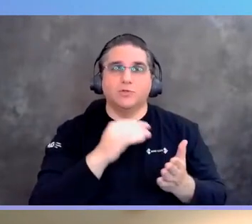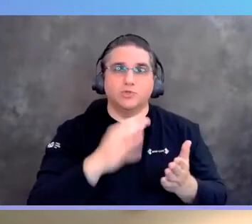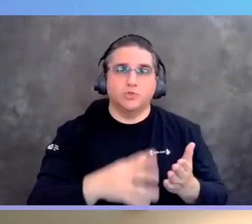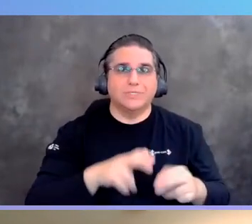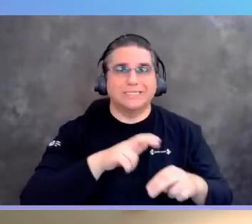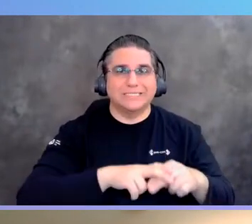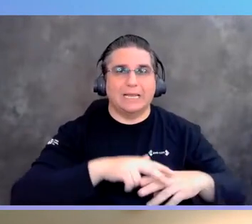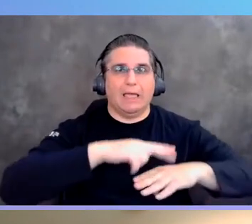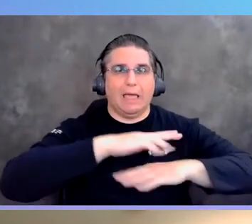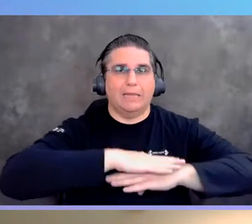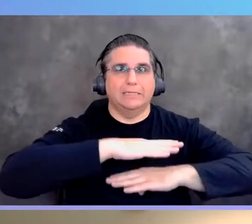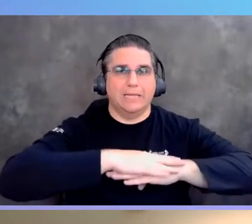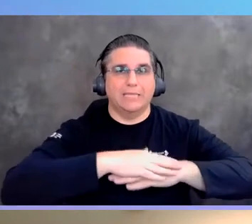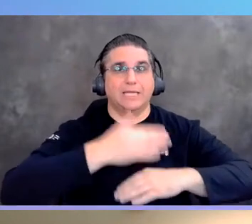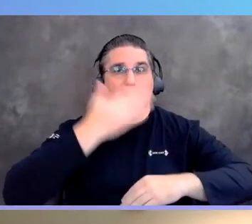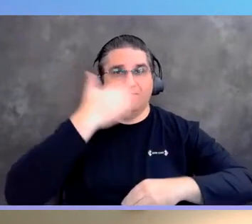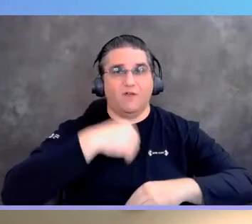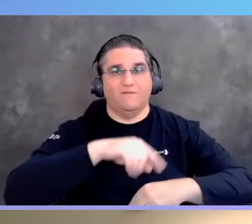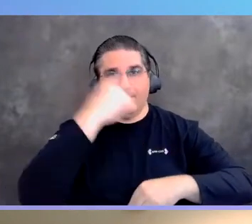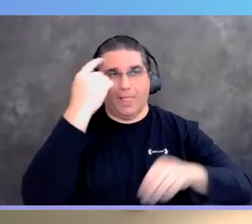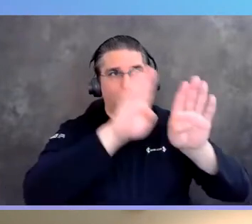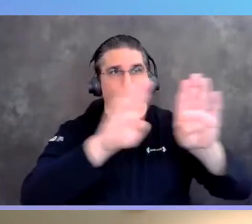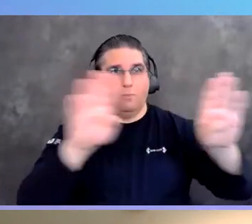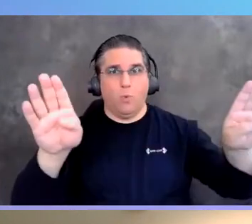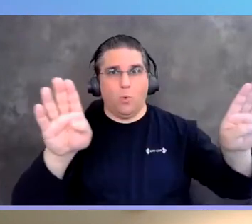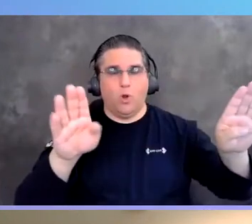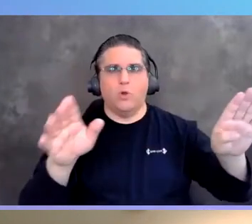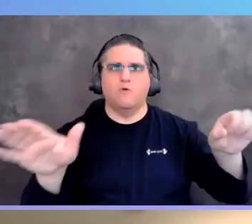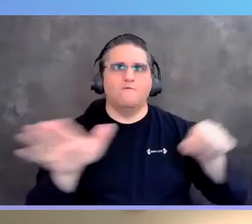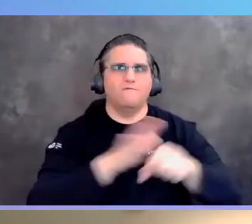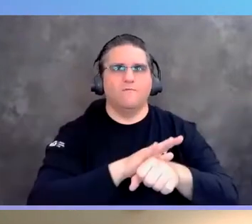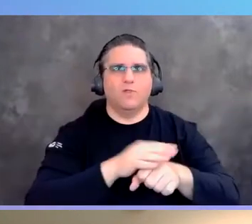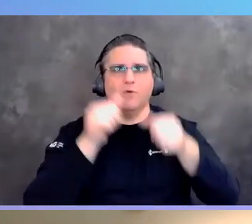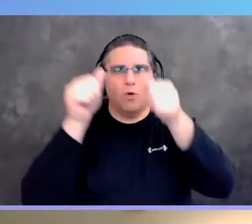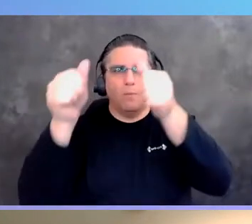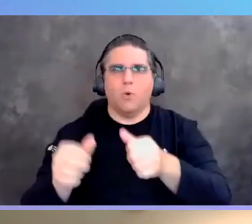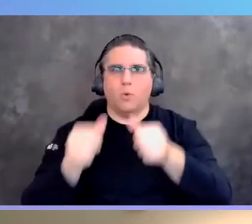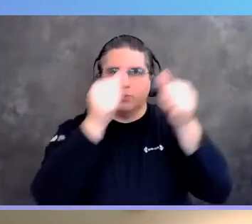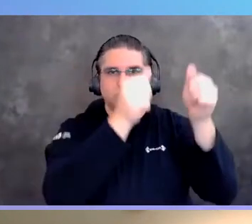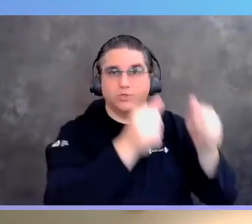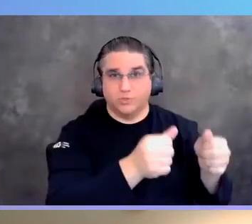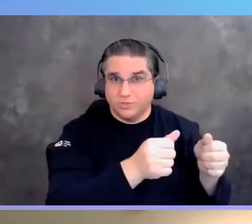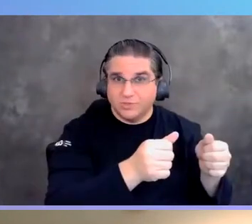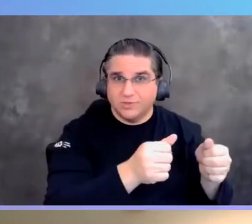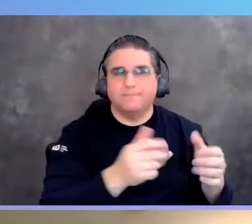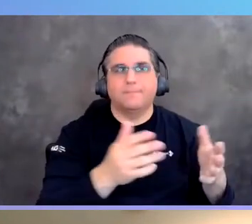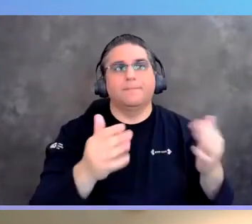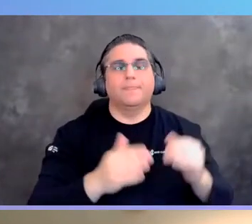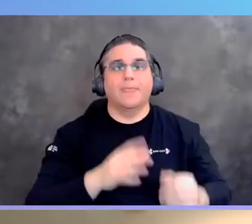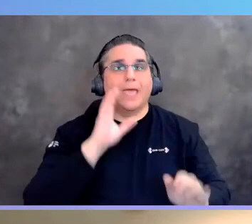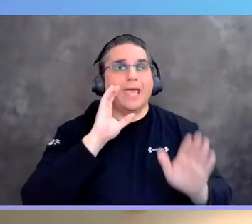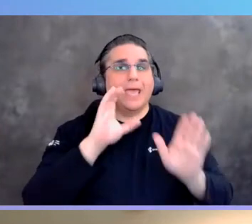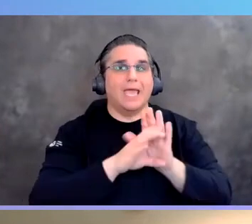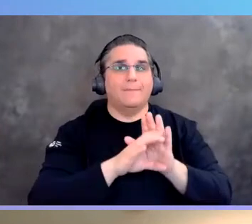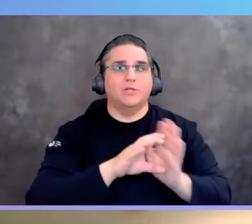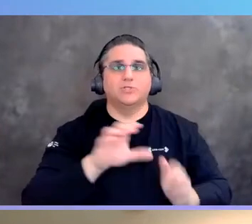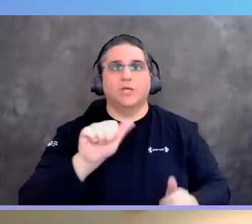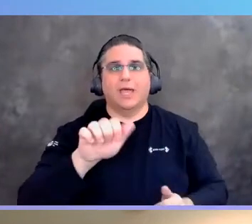covered in posters. The image esthetics. Um uh, format is a it